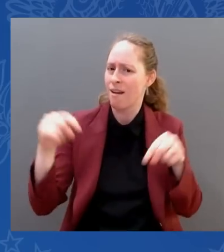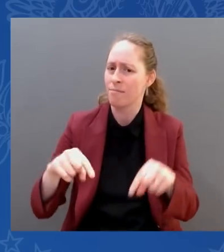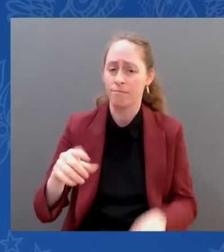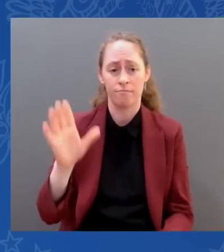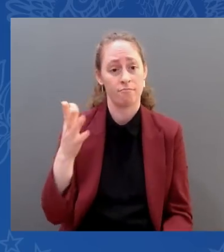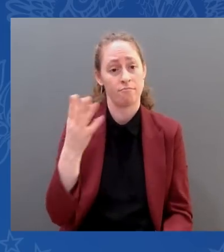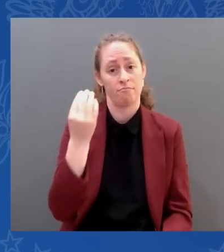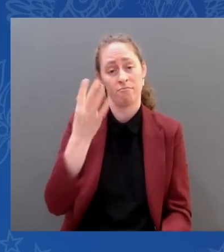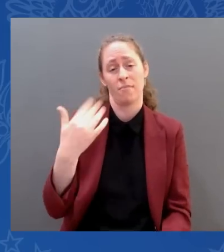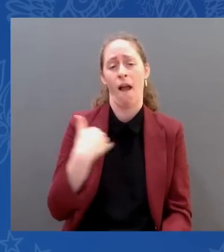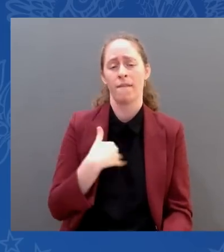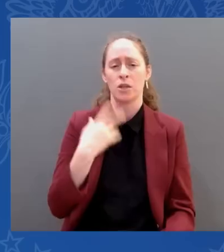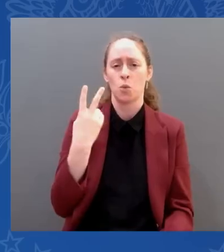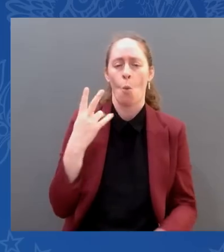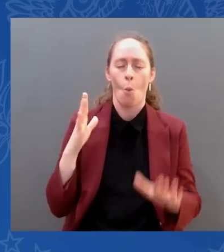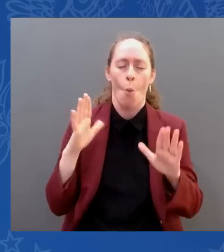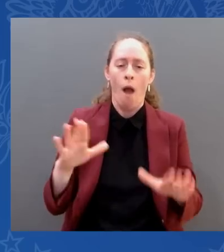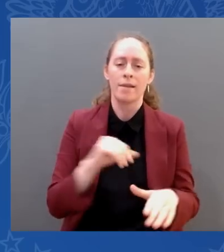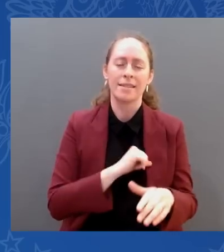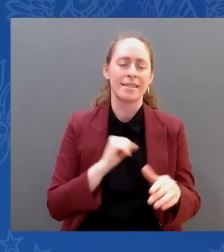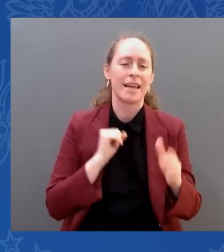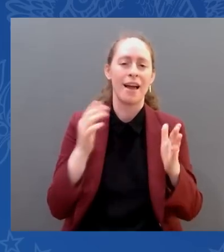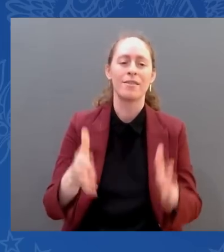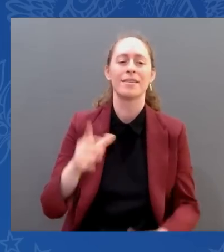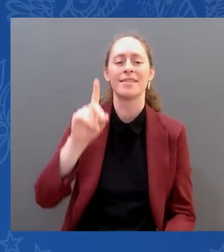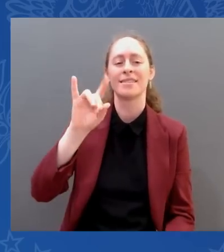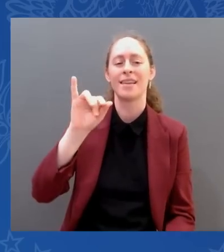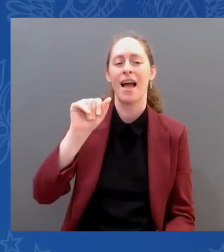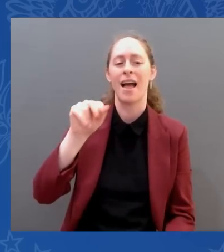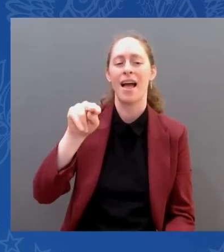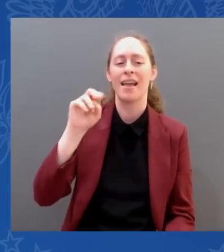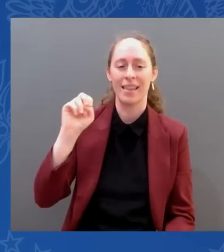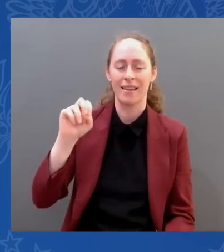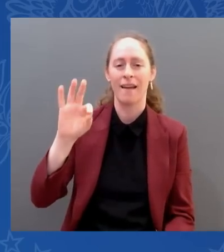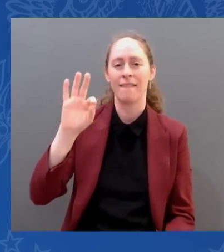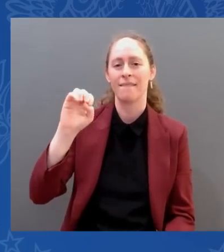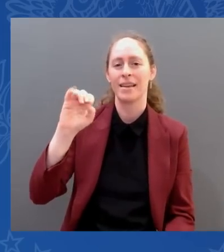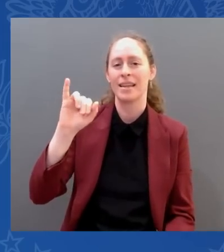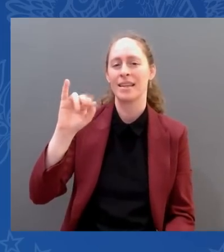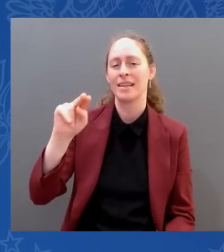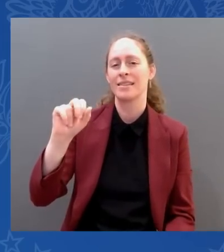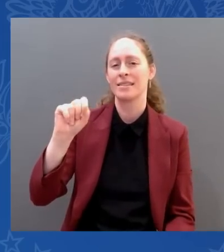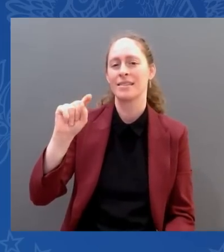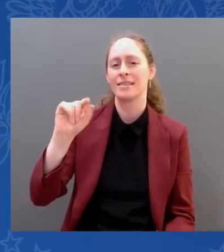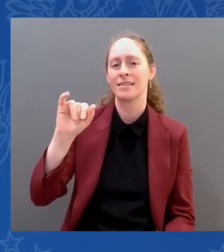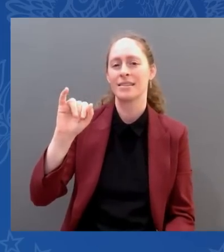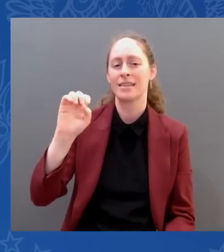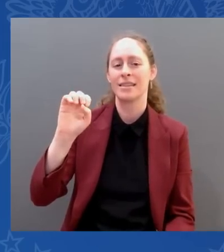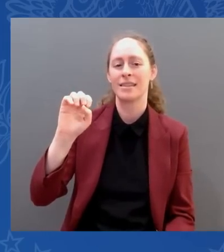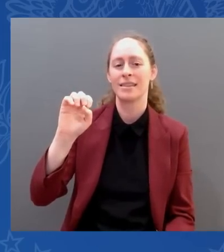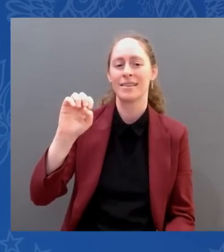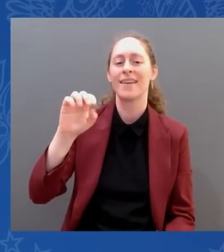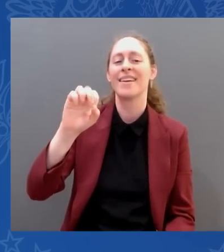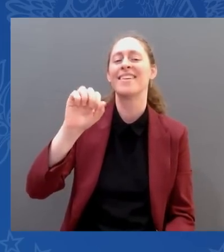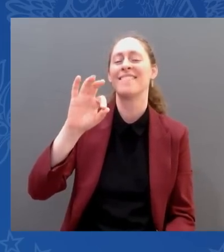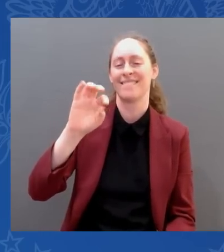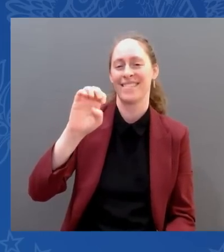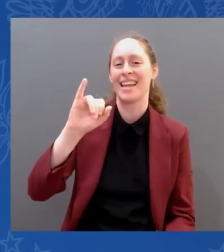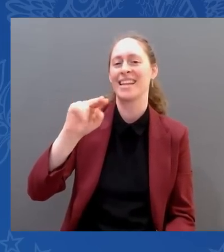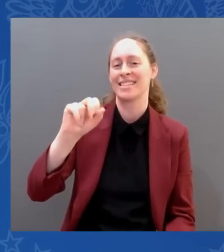You're looking awful good. And, Nanette, I -- I think you've always looked good,